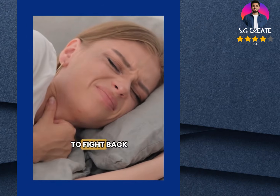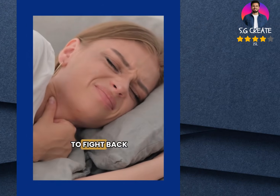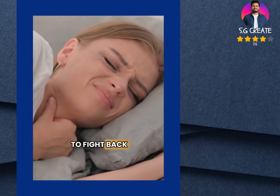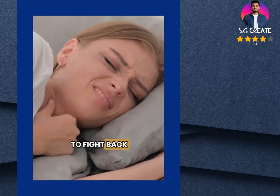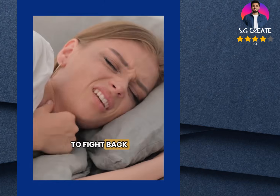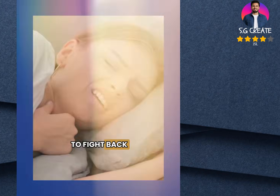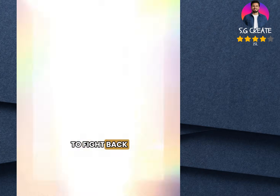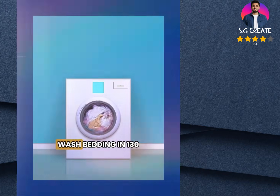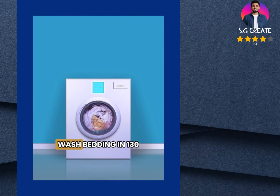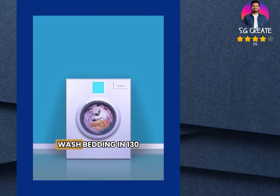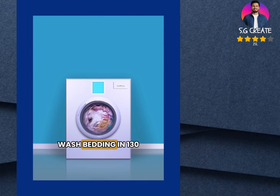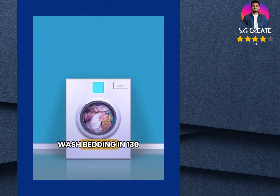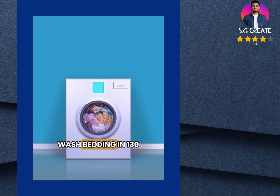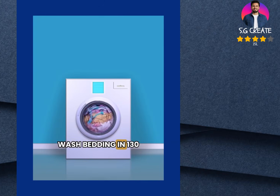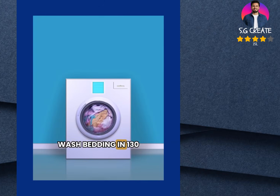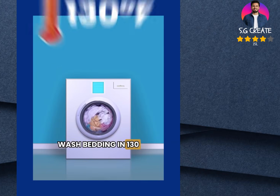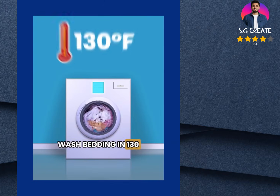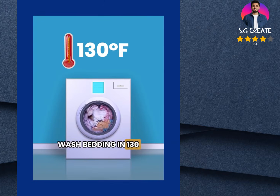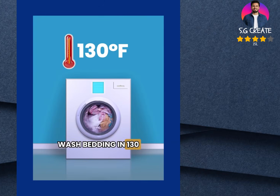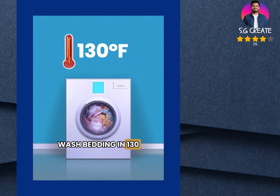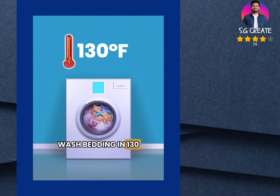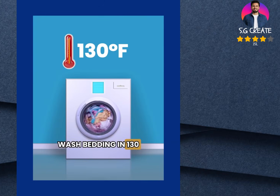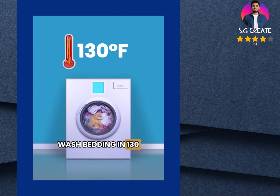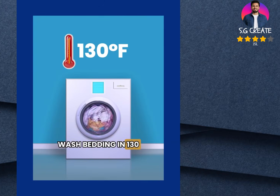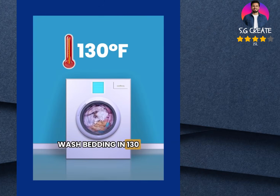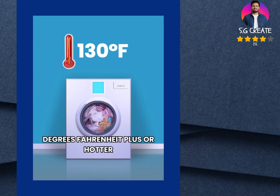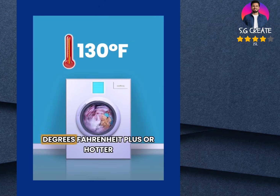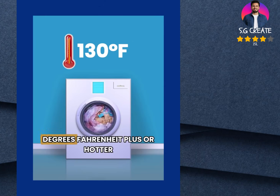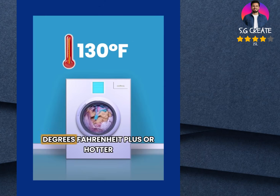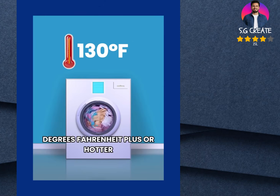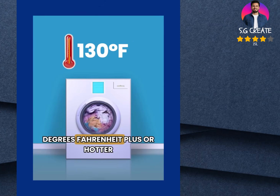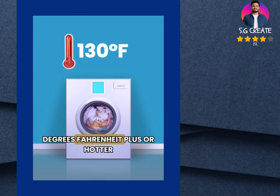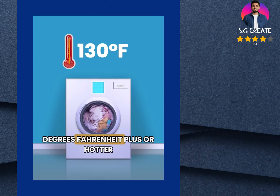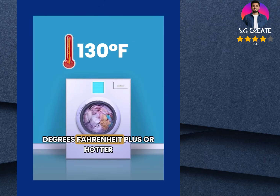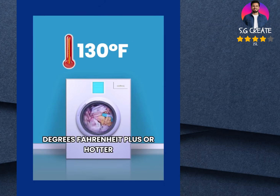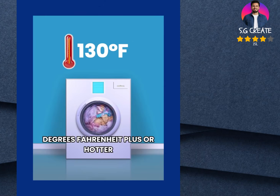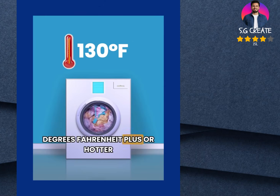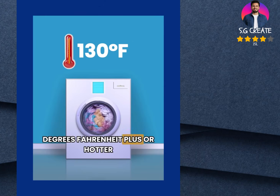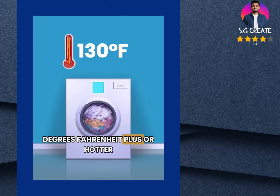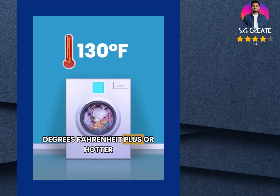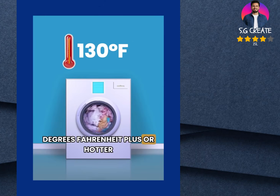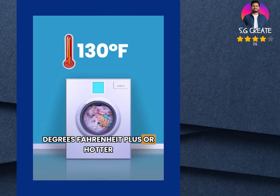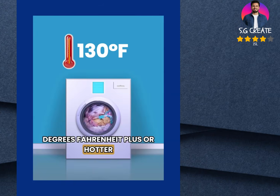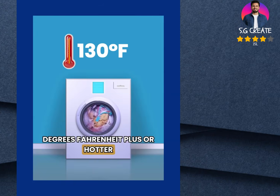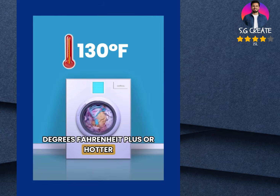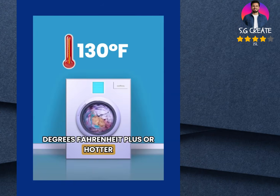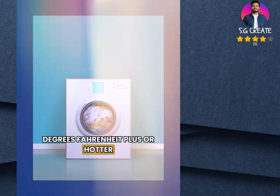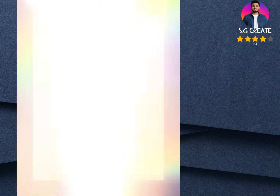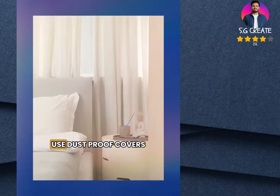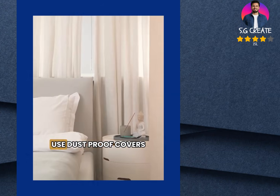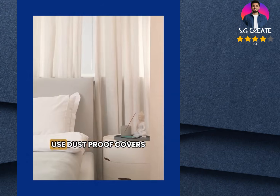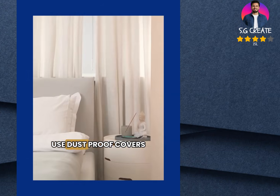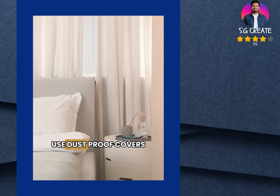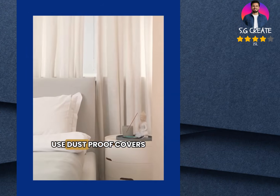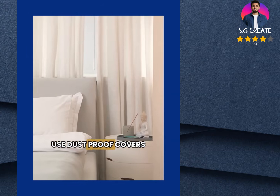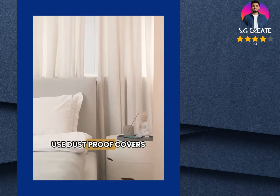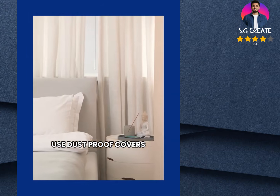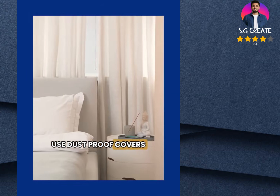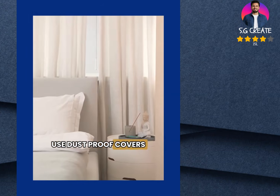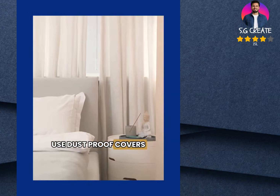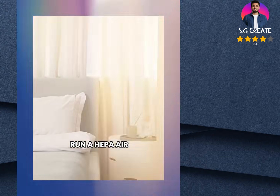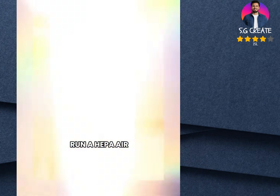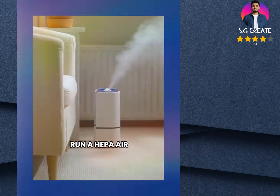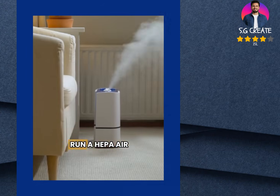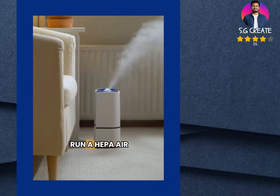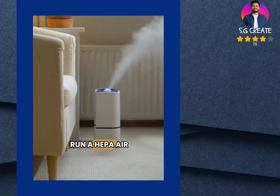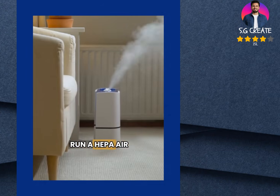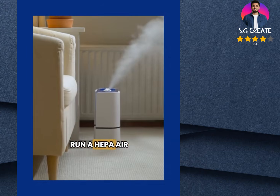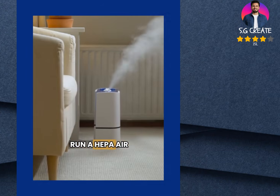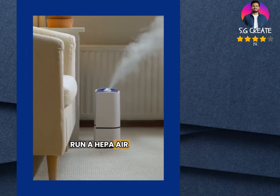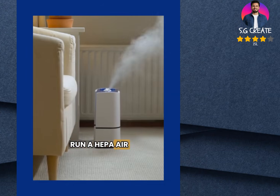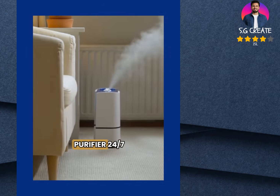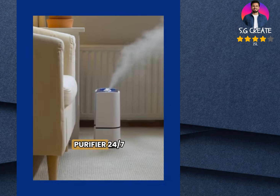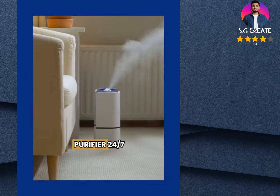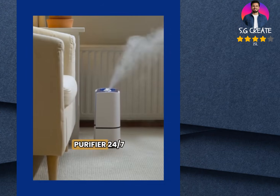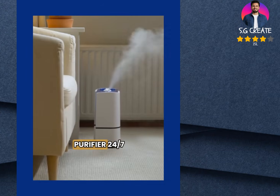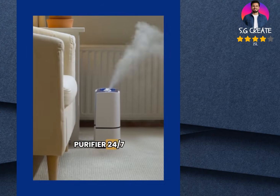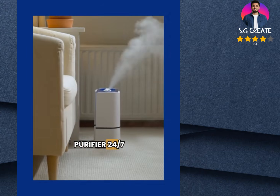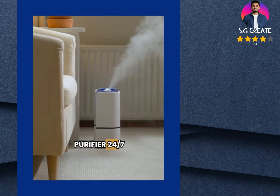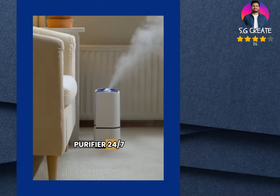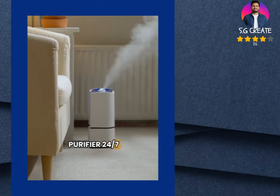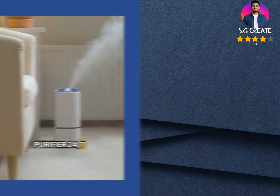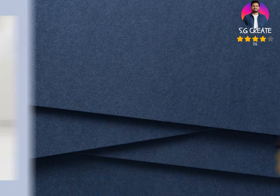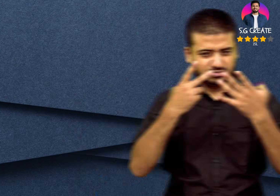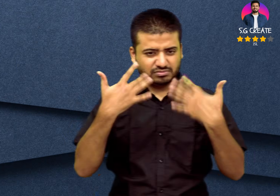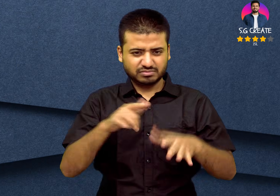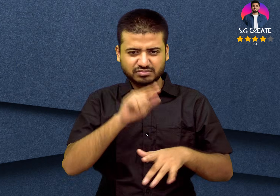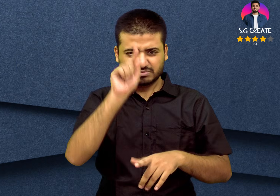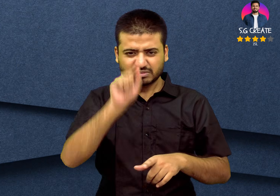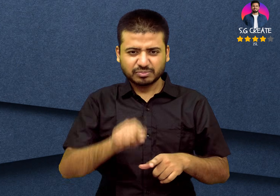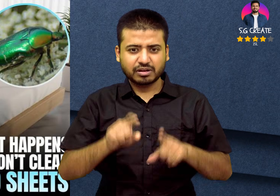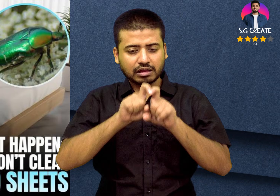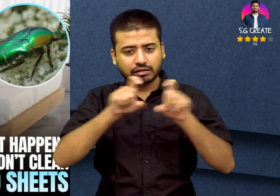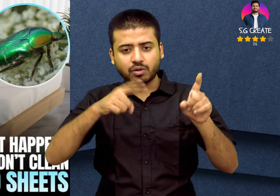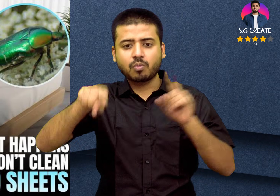fight back. Wash bedding in 13° F or hotter. Use dust proof covers. Run a HEA air facial breakouts